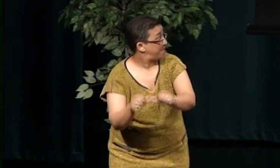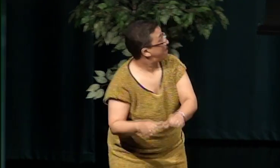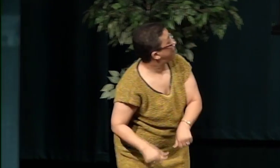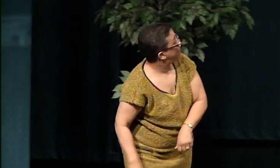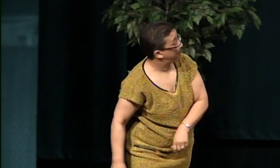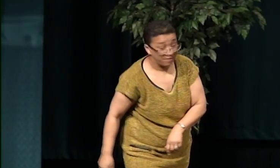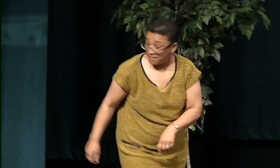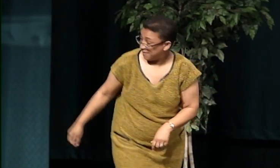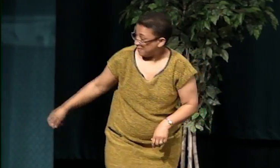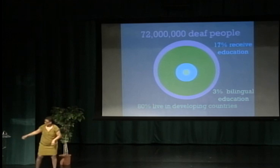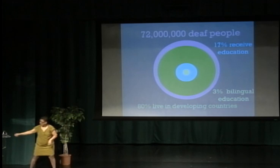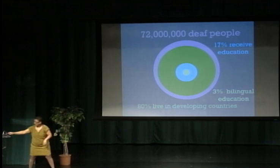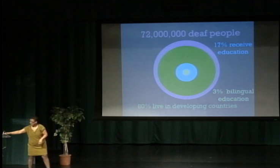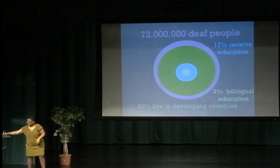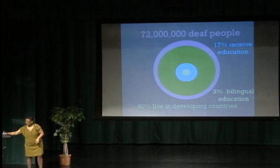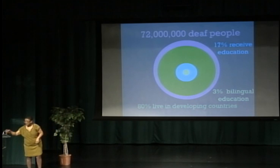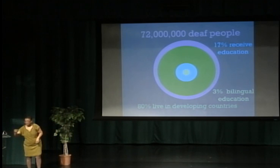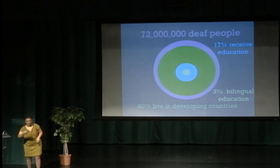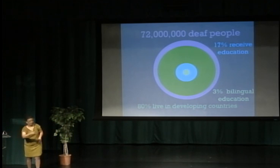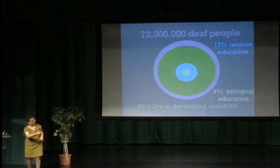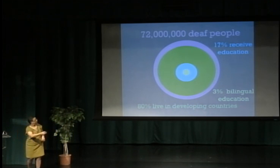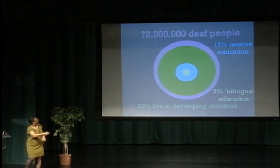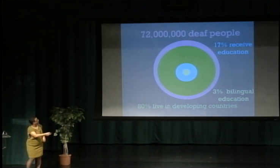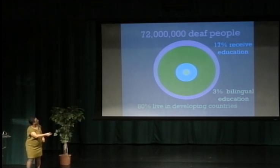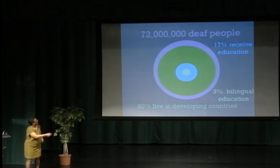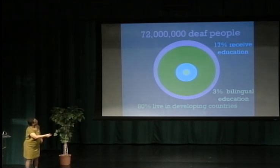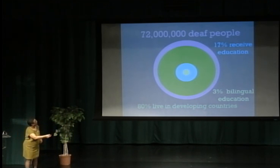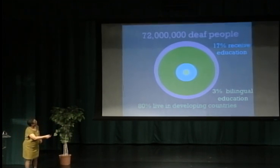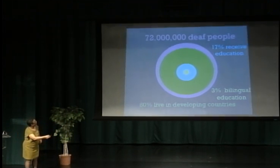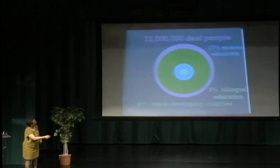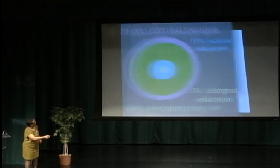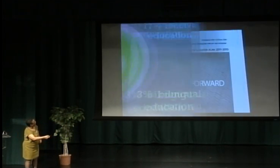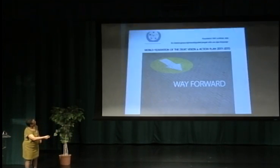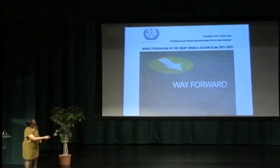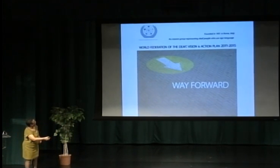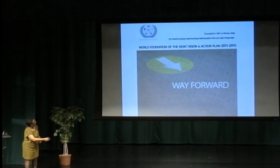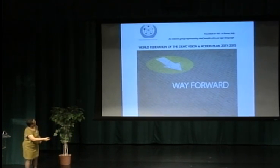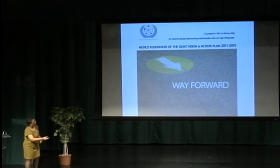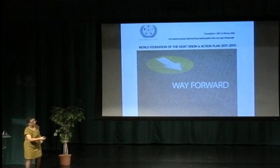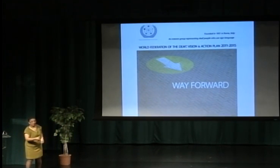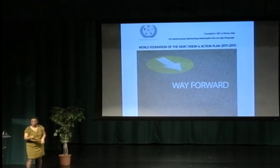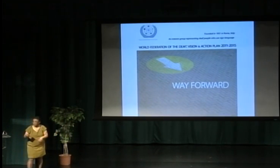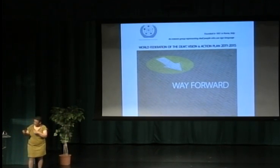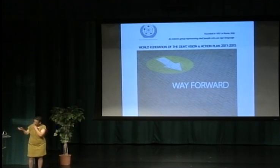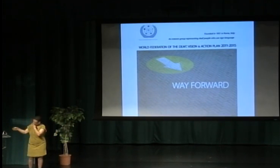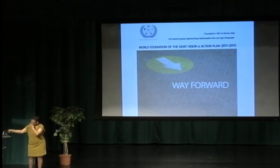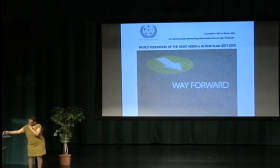The inspiration that came from the protests must continue.